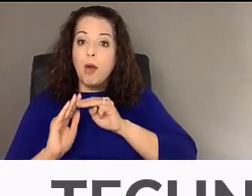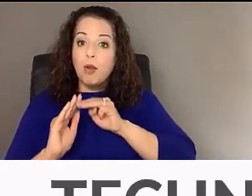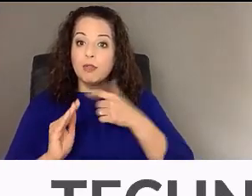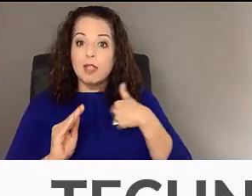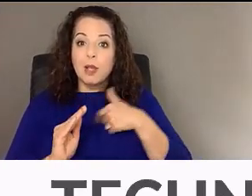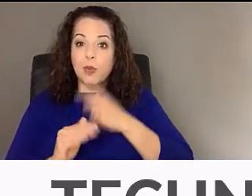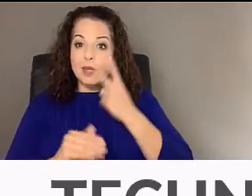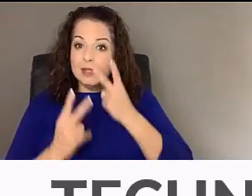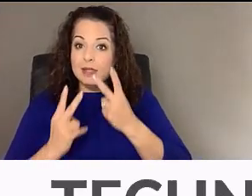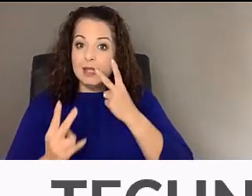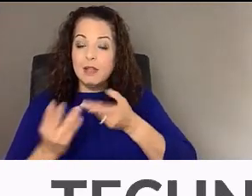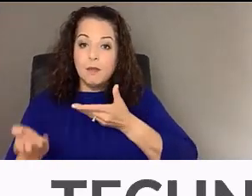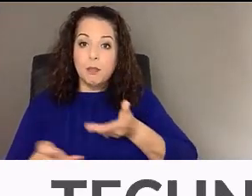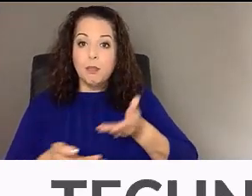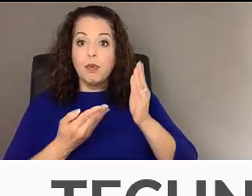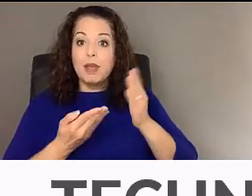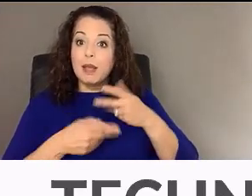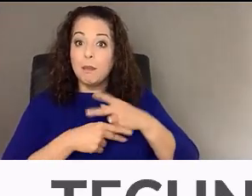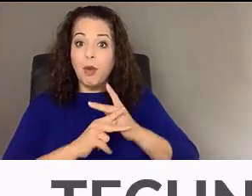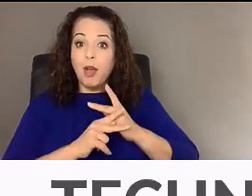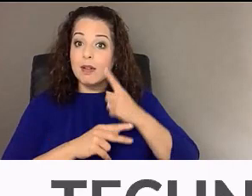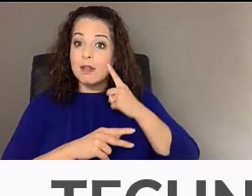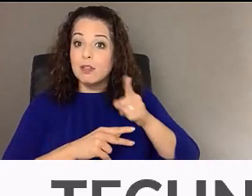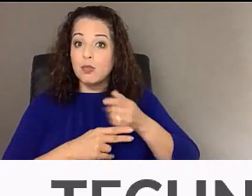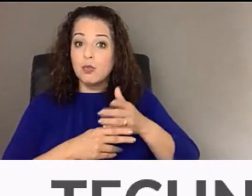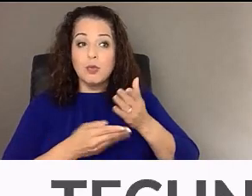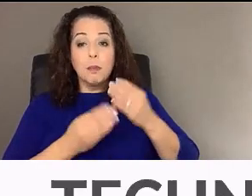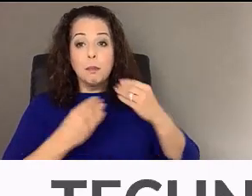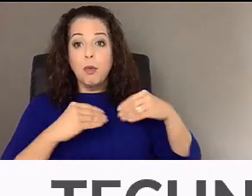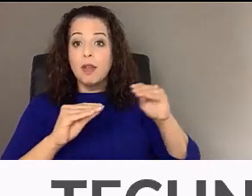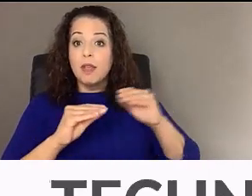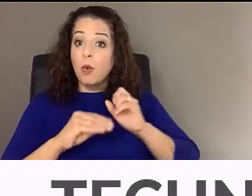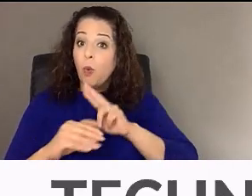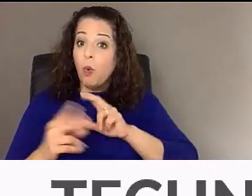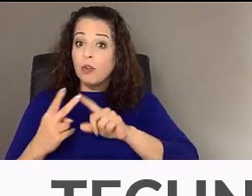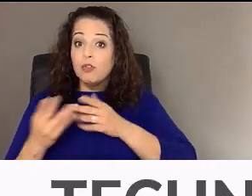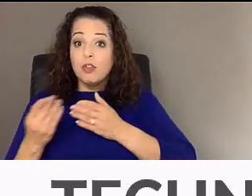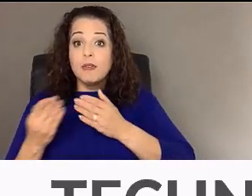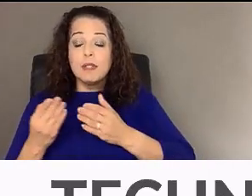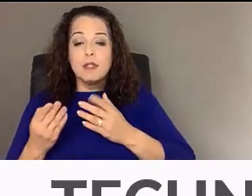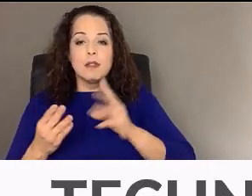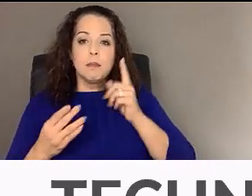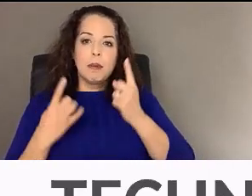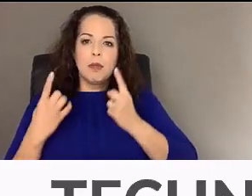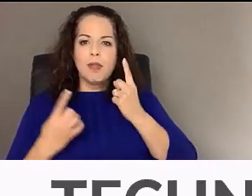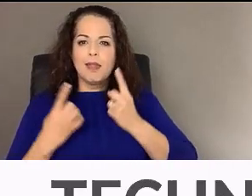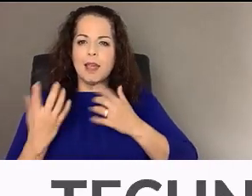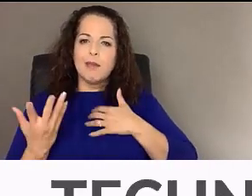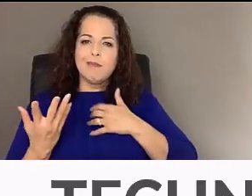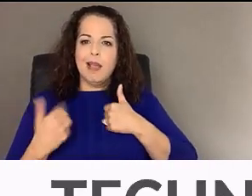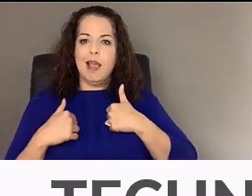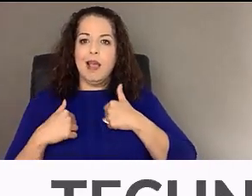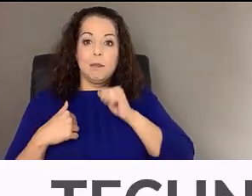to market or services. So you might be thinking, well, I don't actually, I'm not a business. So we'll get into that, right?